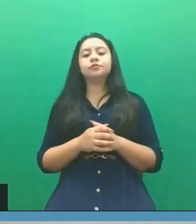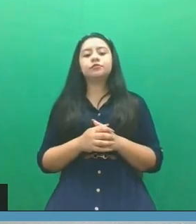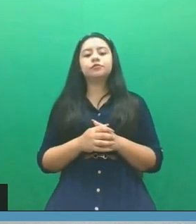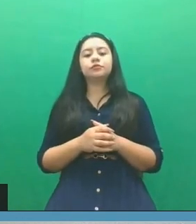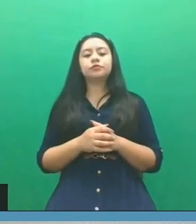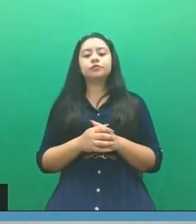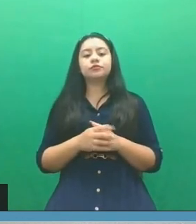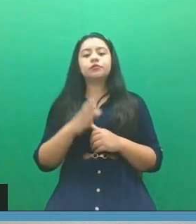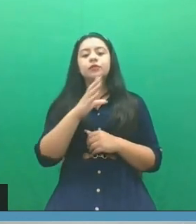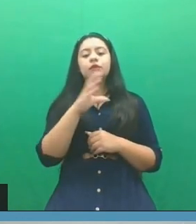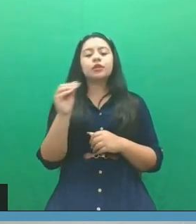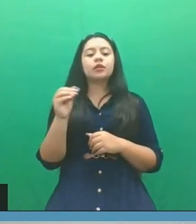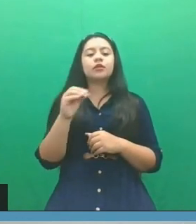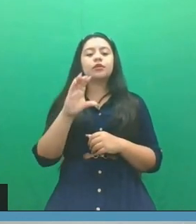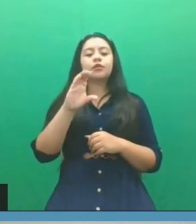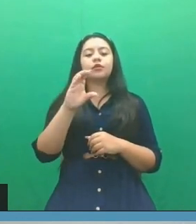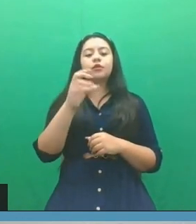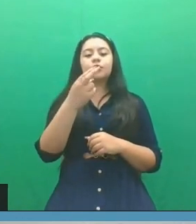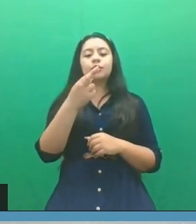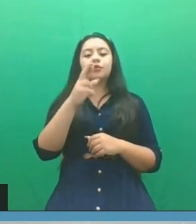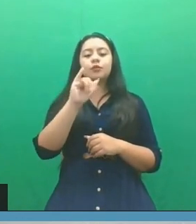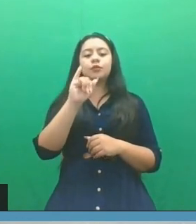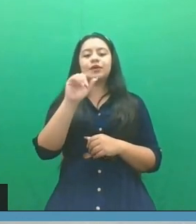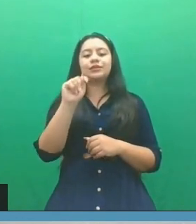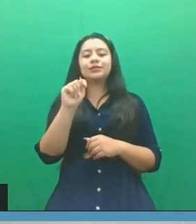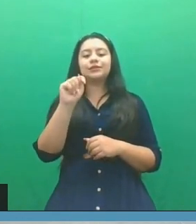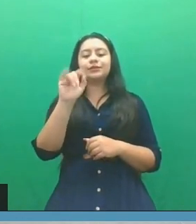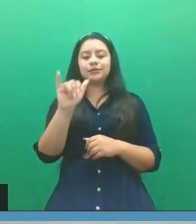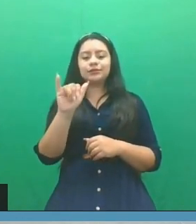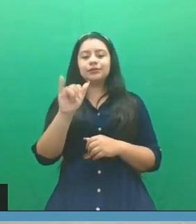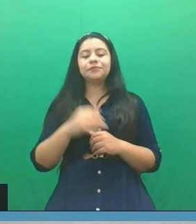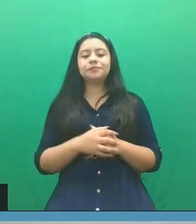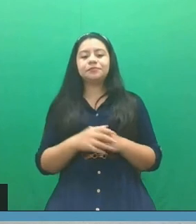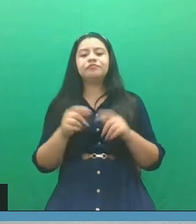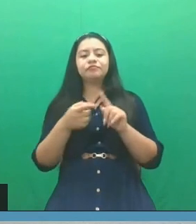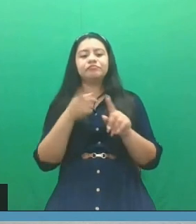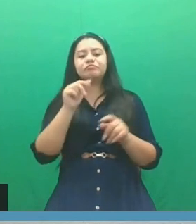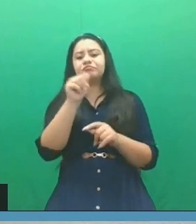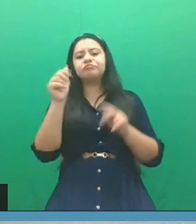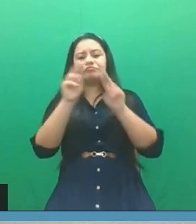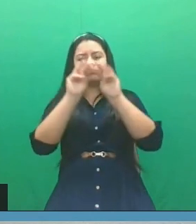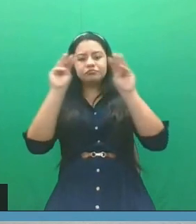and Kristi McMillan from the Asheville Art Museum. In this introductory session you'll hear how Ross